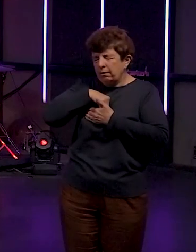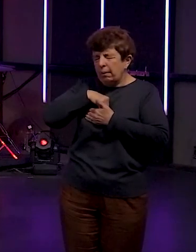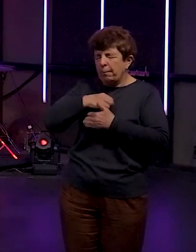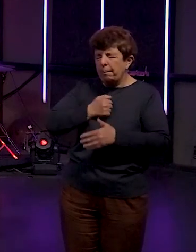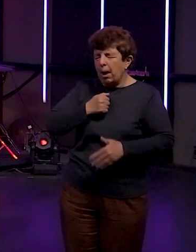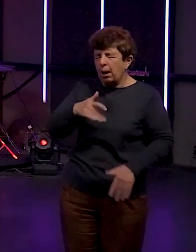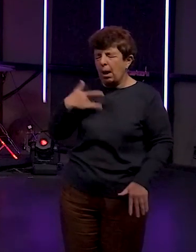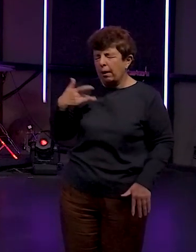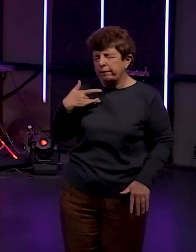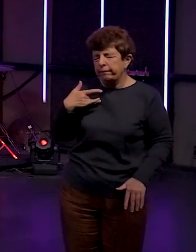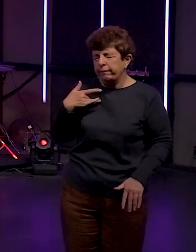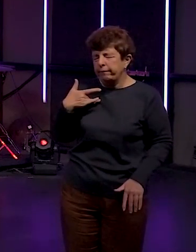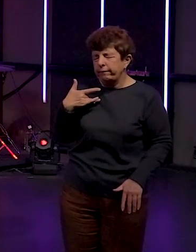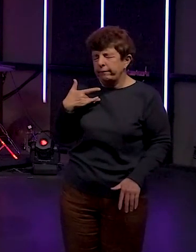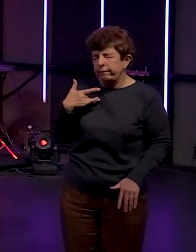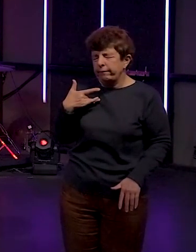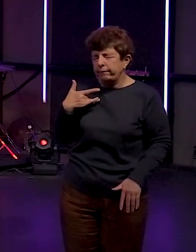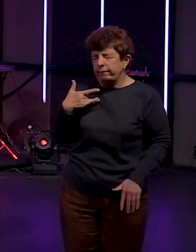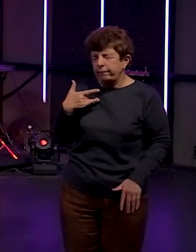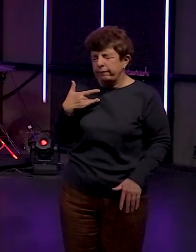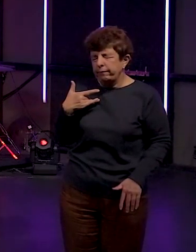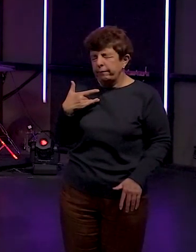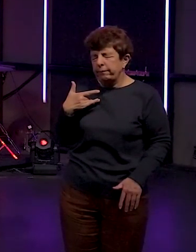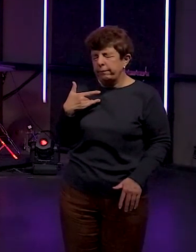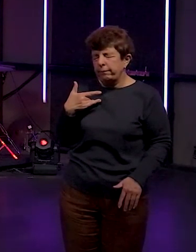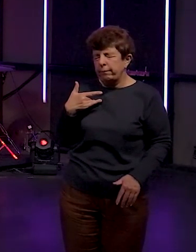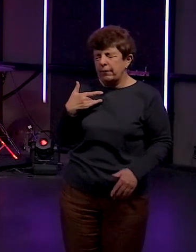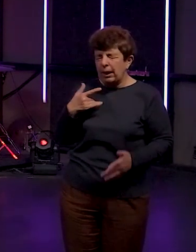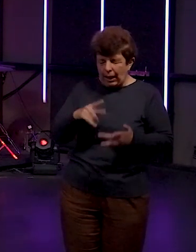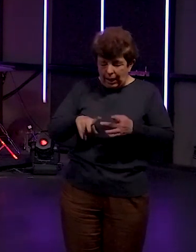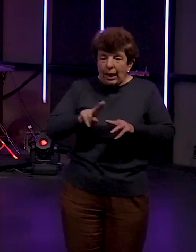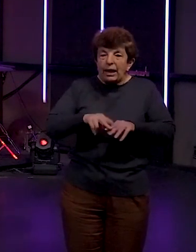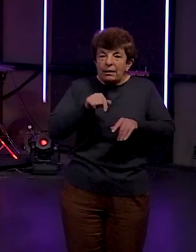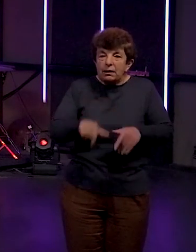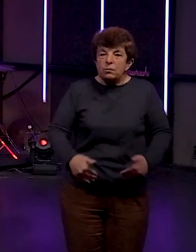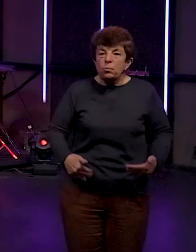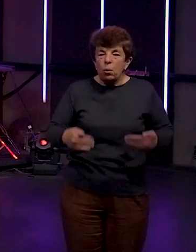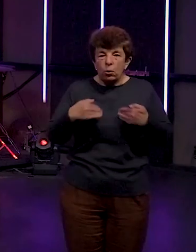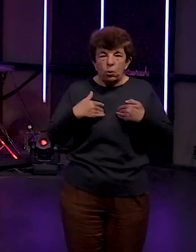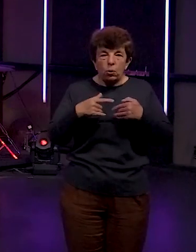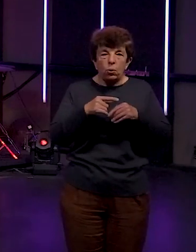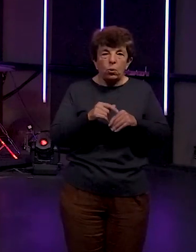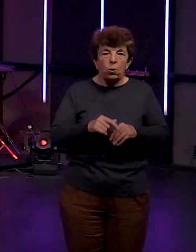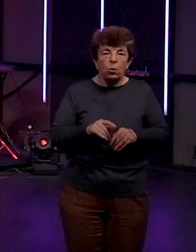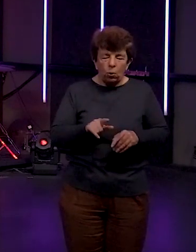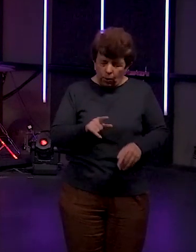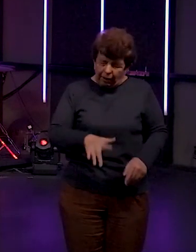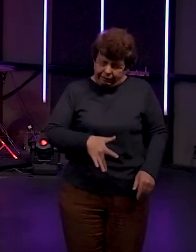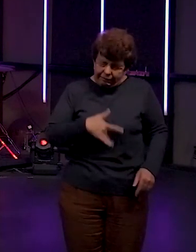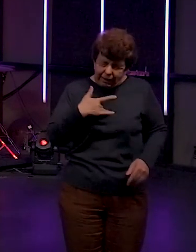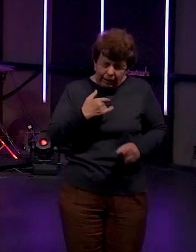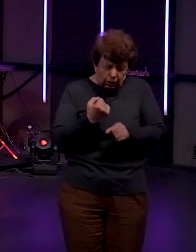And if this morning you sense that God has spoken to you and in some